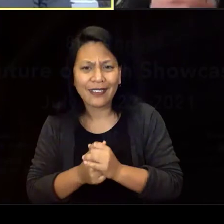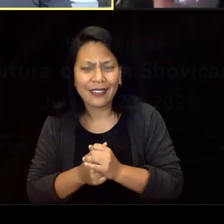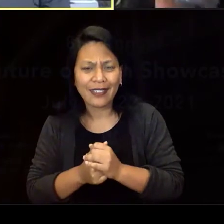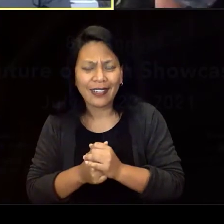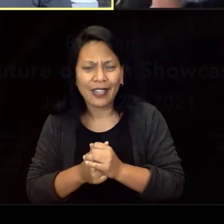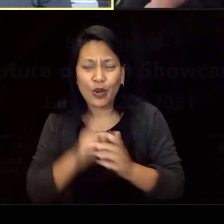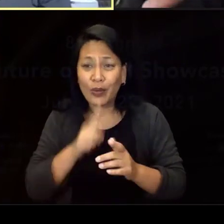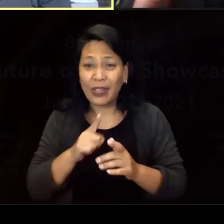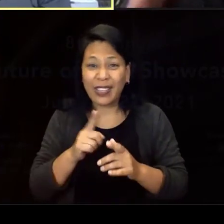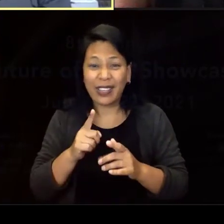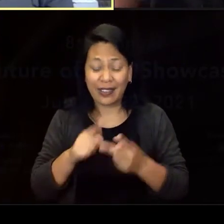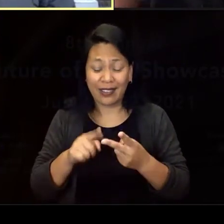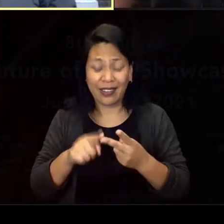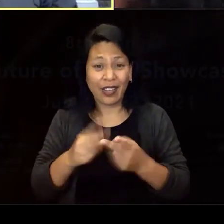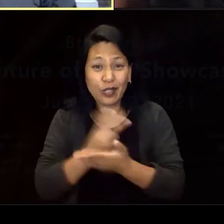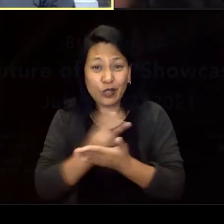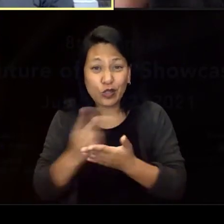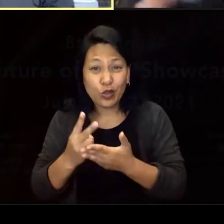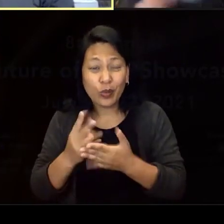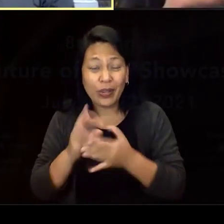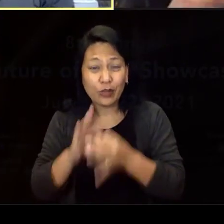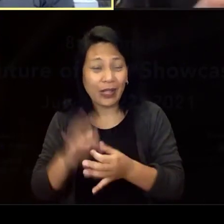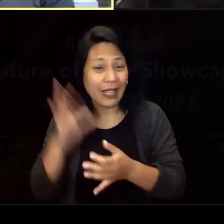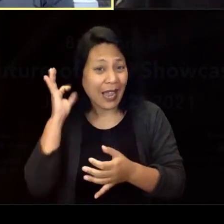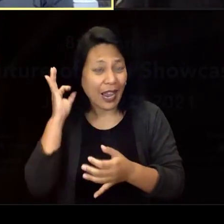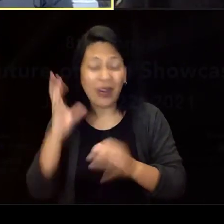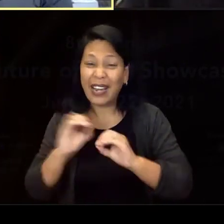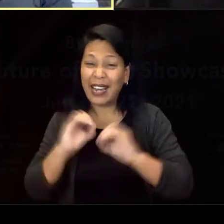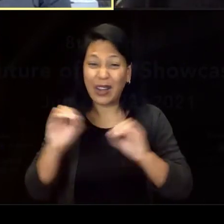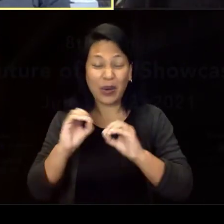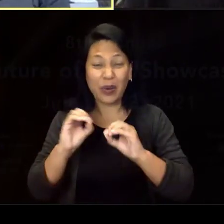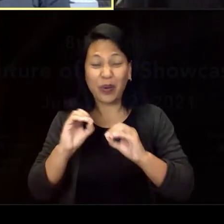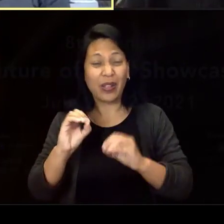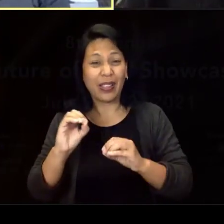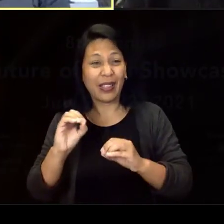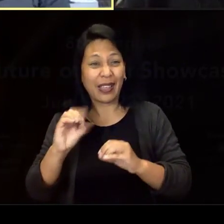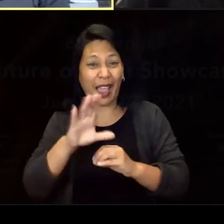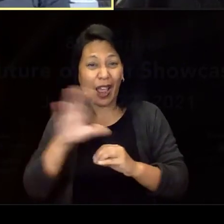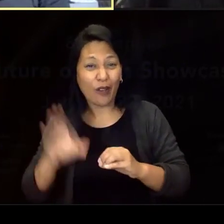None of it was on Afrocentric hair. None of it was on any sort of curly type of hair.